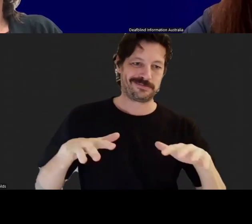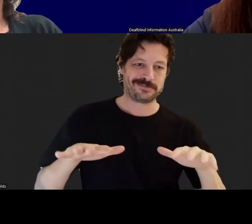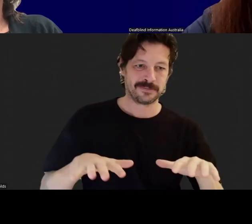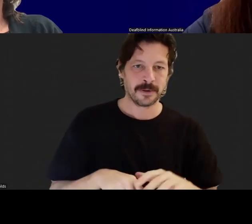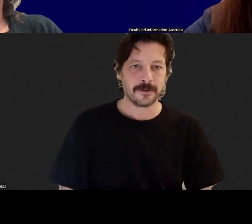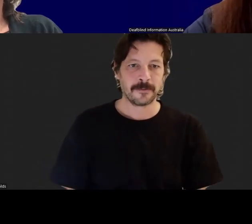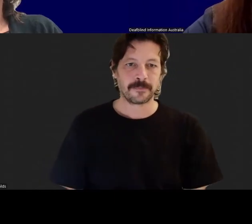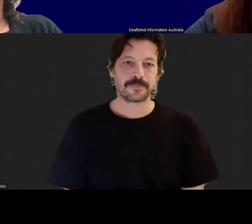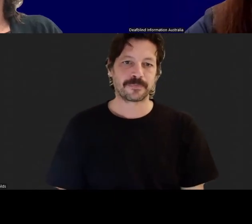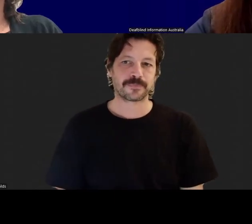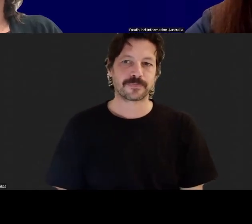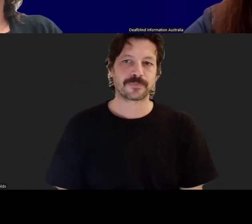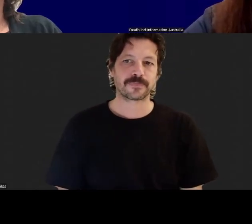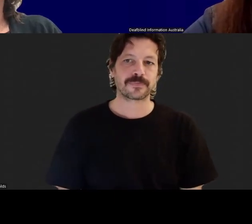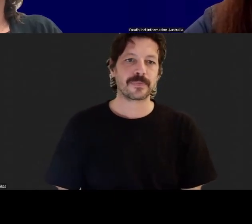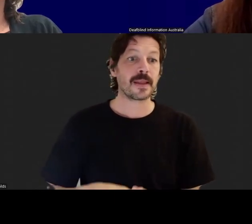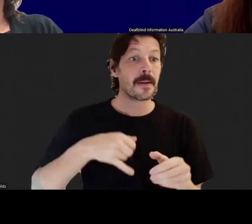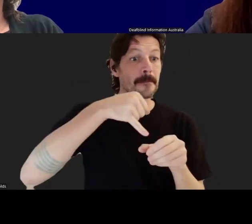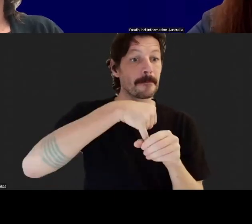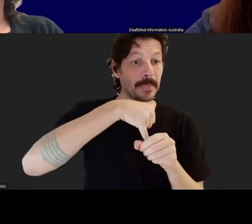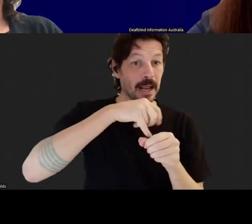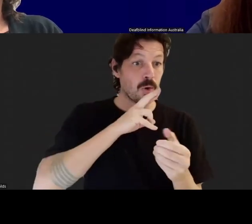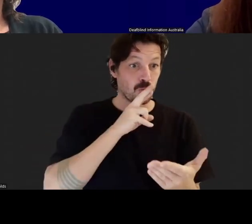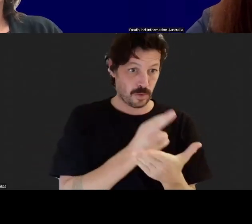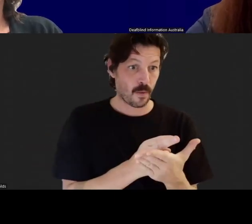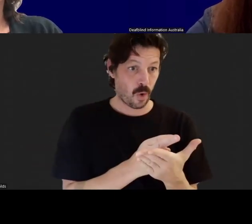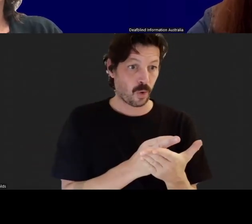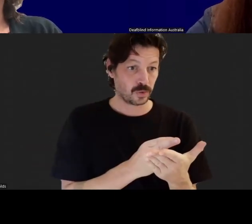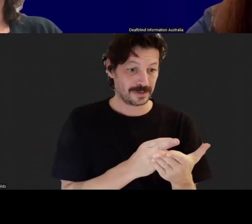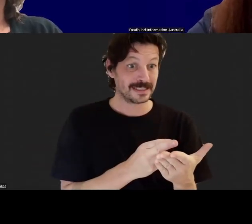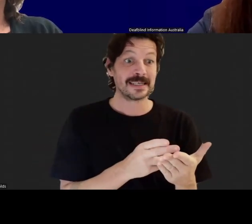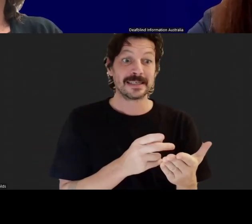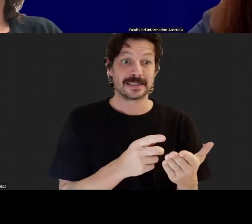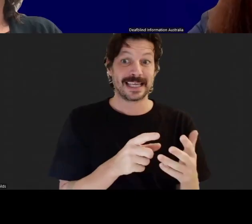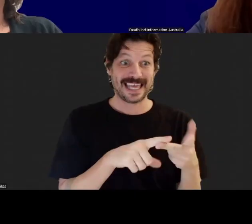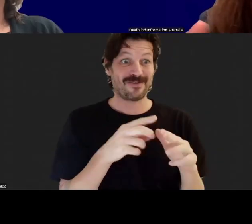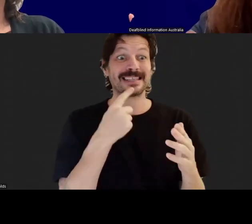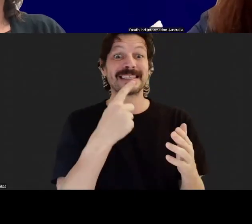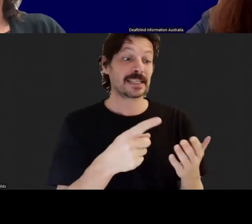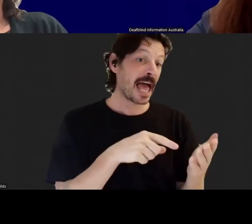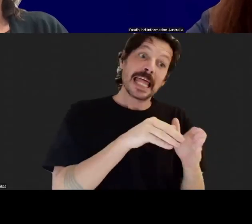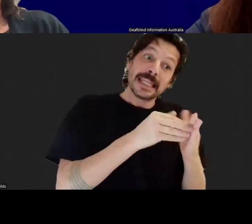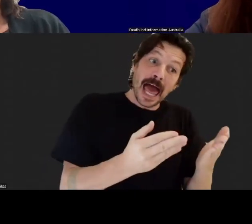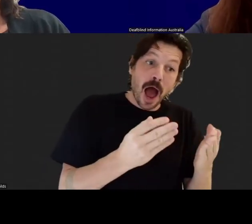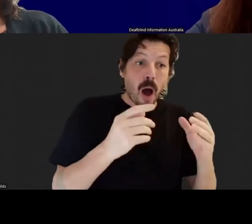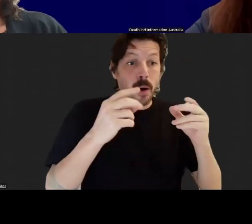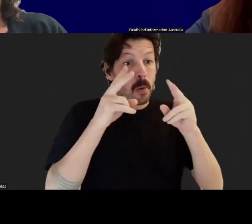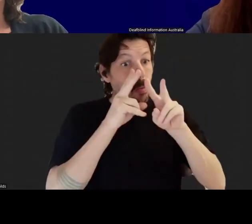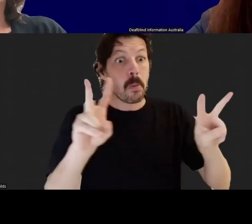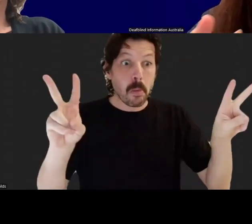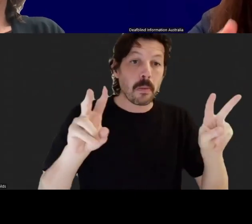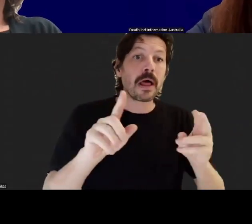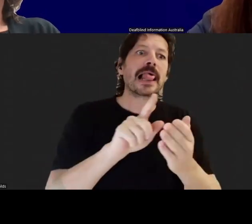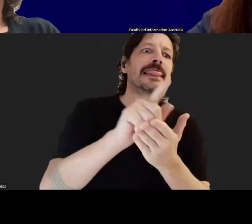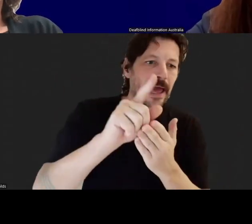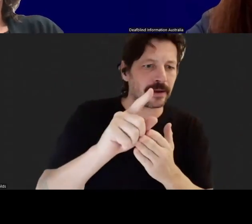medical reports identifying that future need and some sort of argument around if you address that